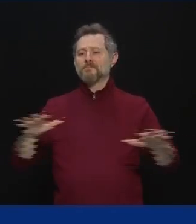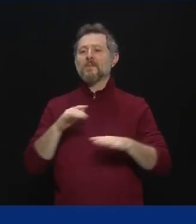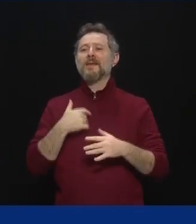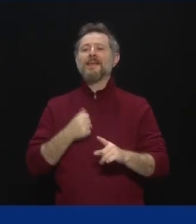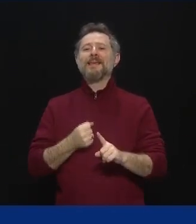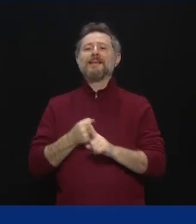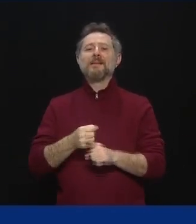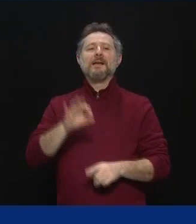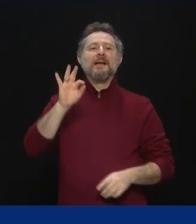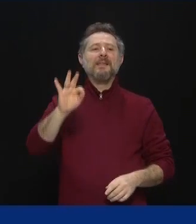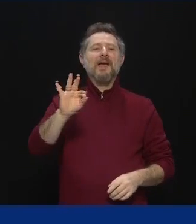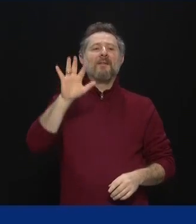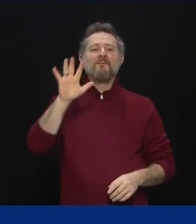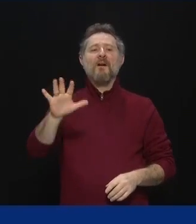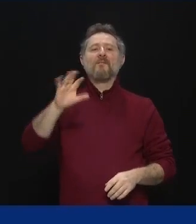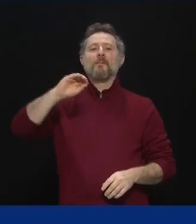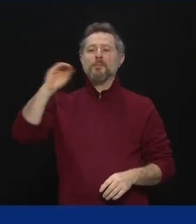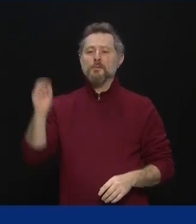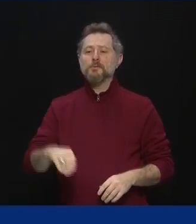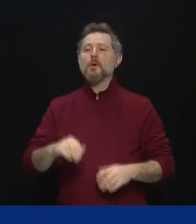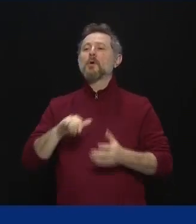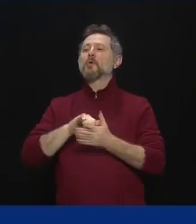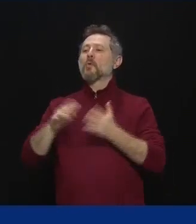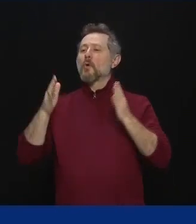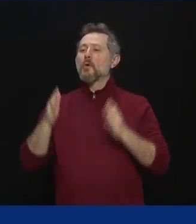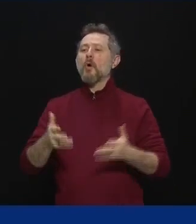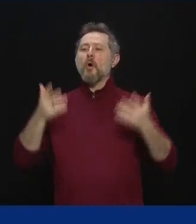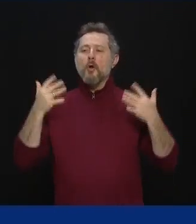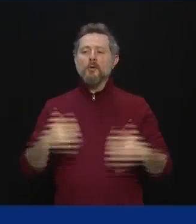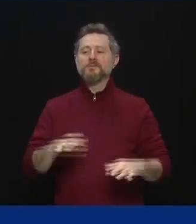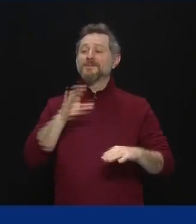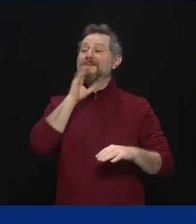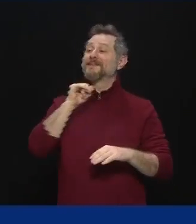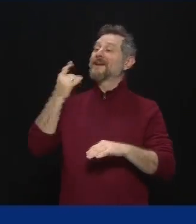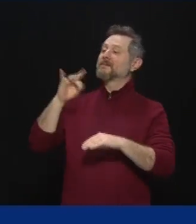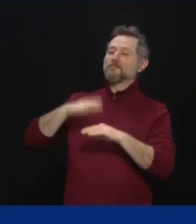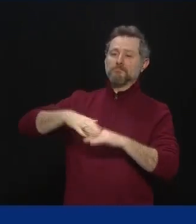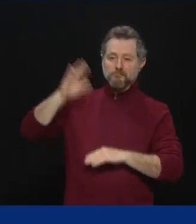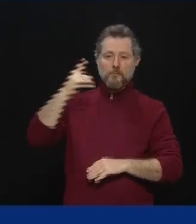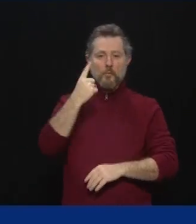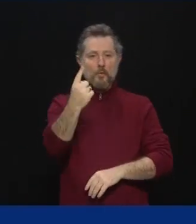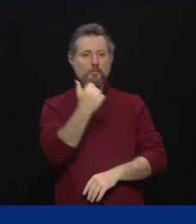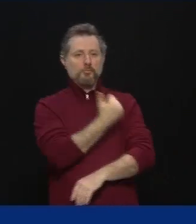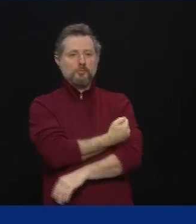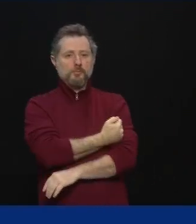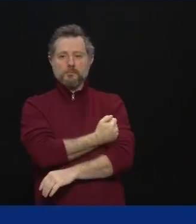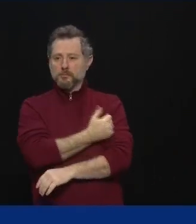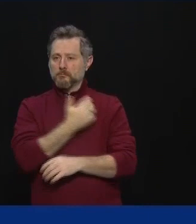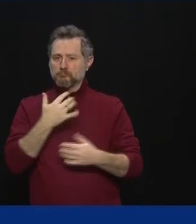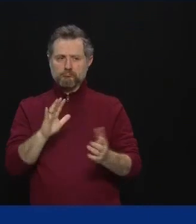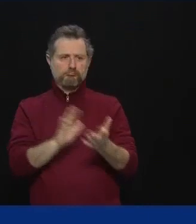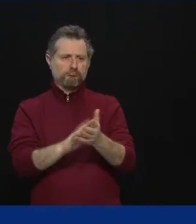WAITING FOR THIS NUMBER TO DID THIS WITH NEW YORKERS.